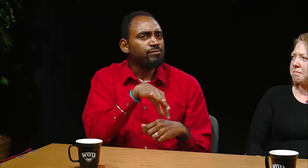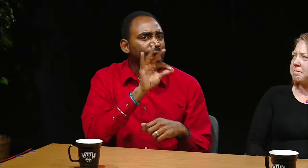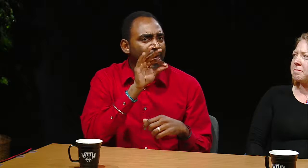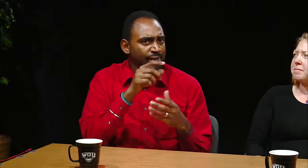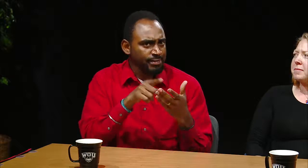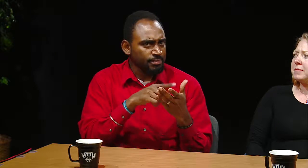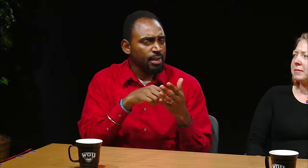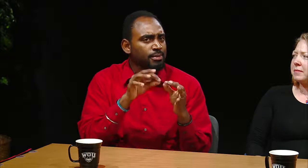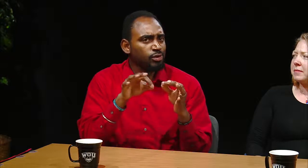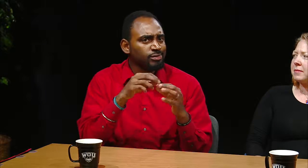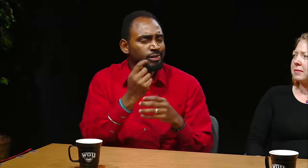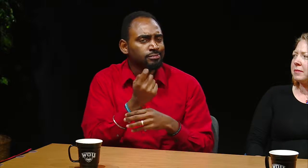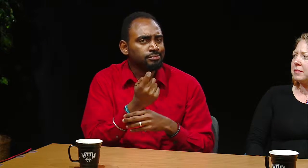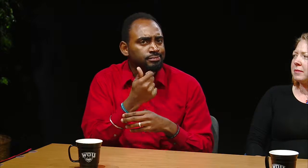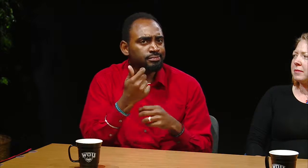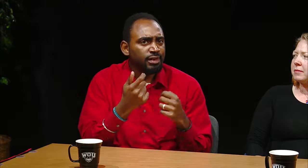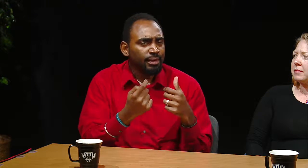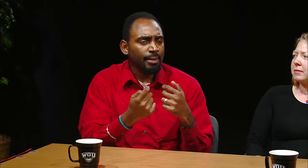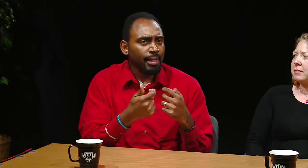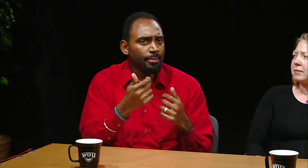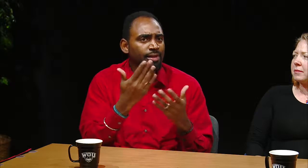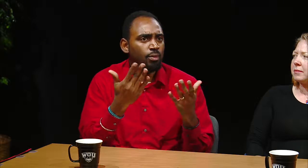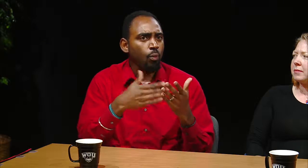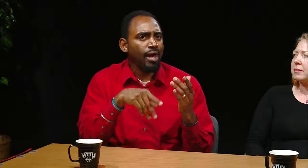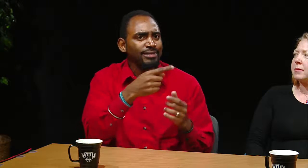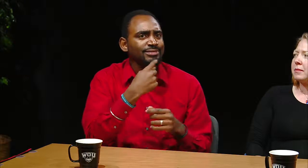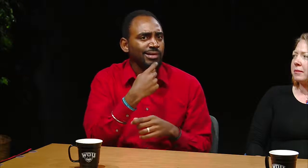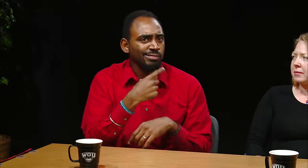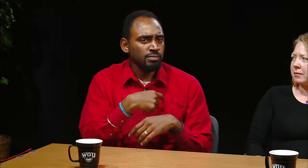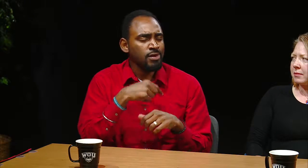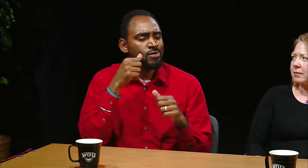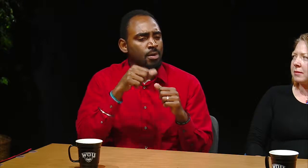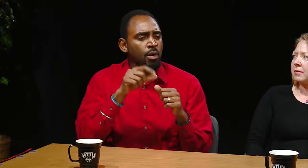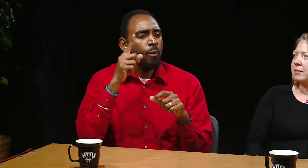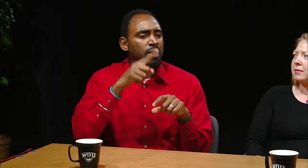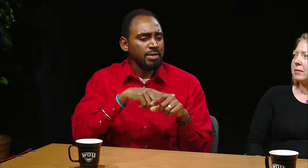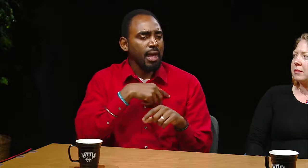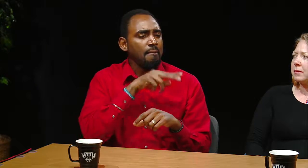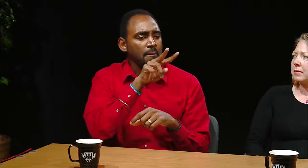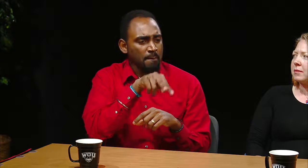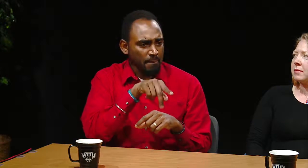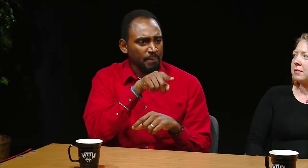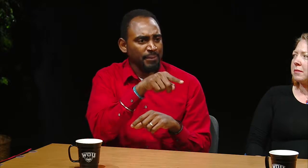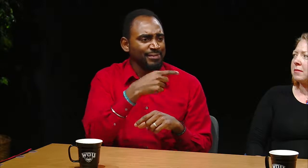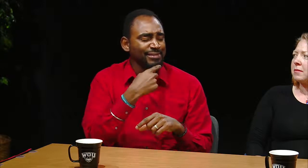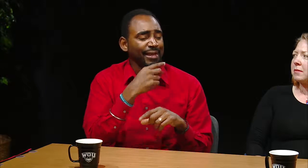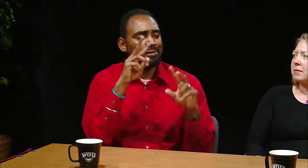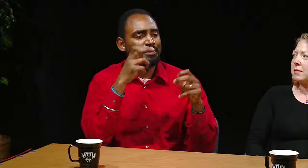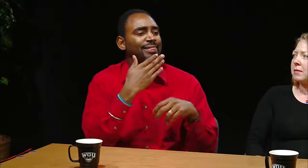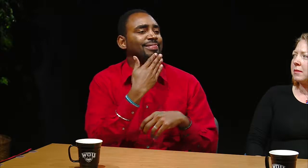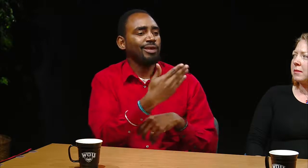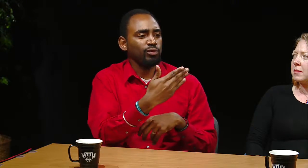So I know we talked about this, and I know the audience might not know exactly what it is, so just, like, very little,